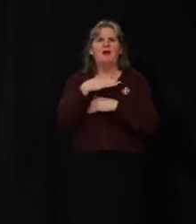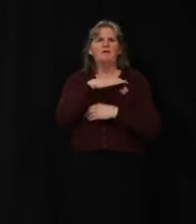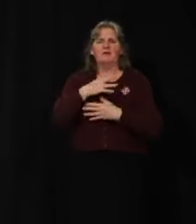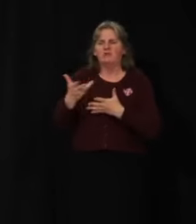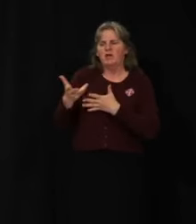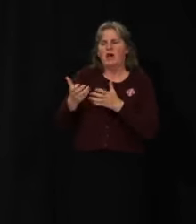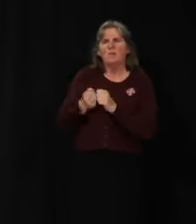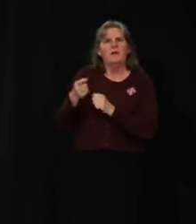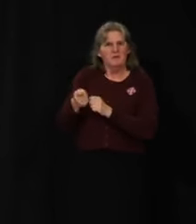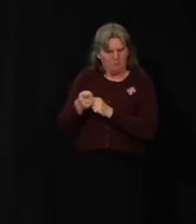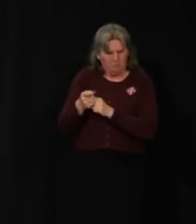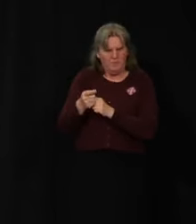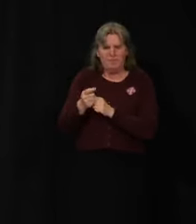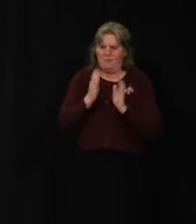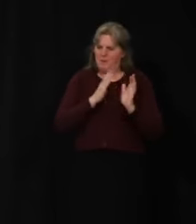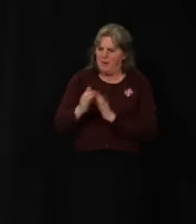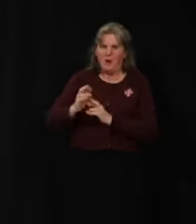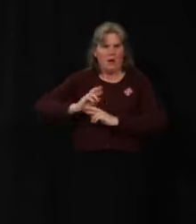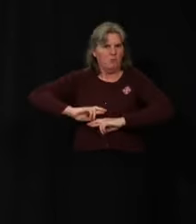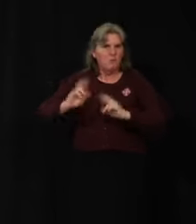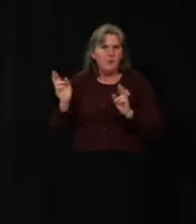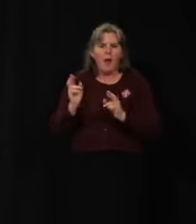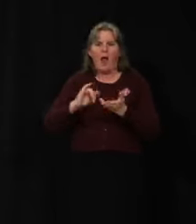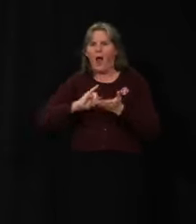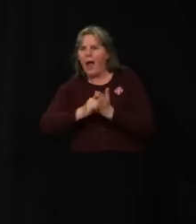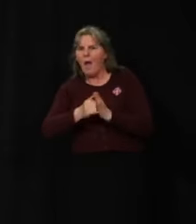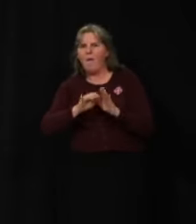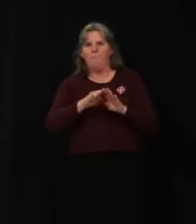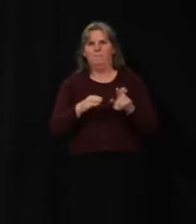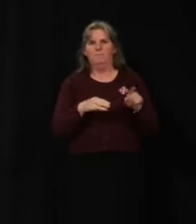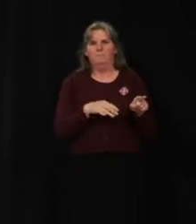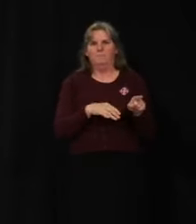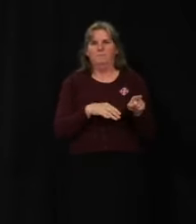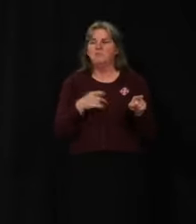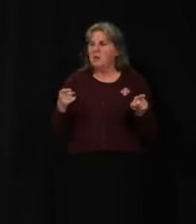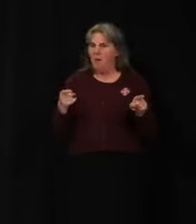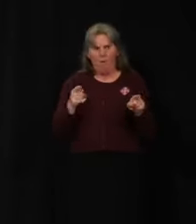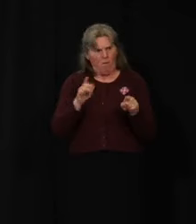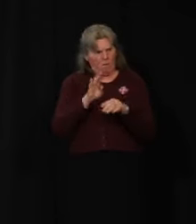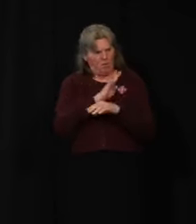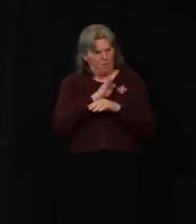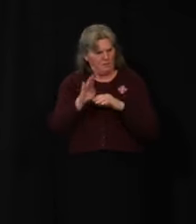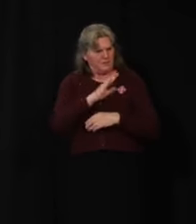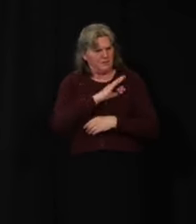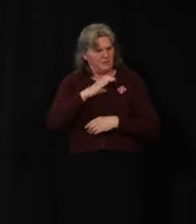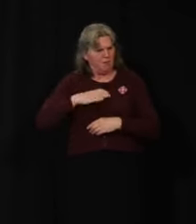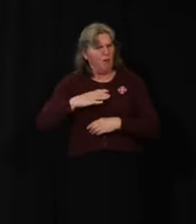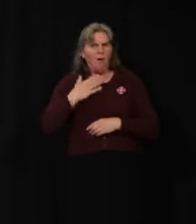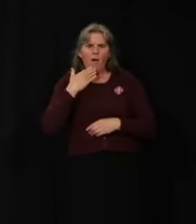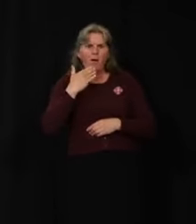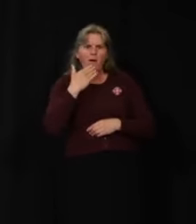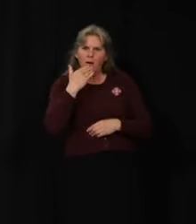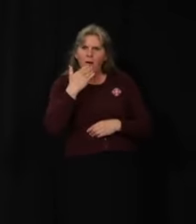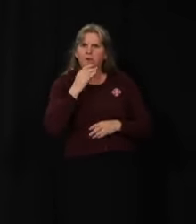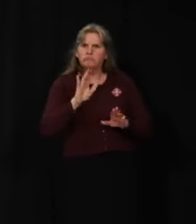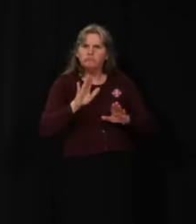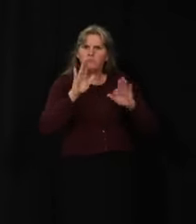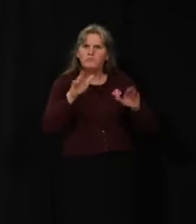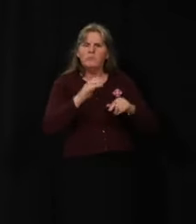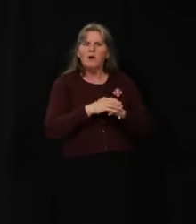a position to review both the plan and the premises to ensure compliance.